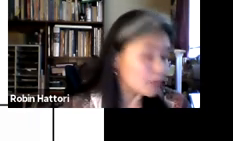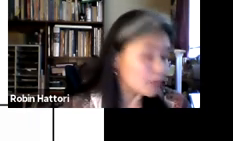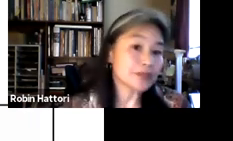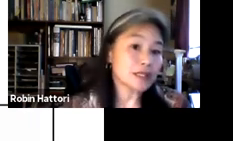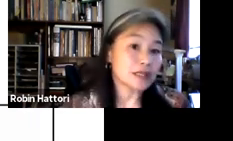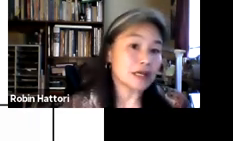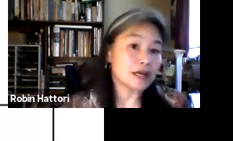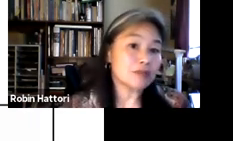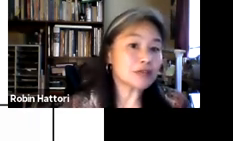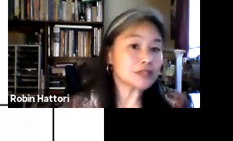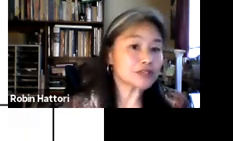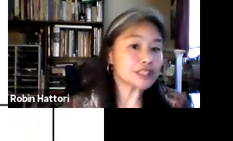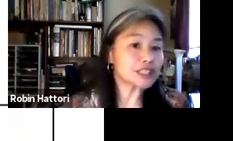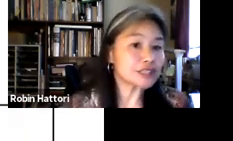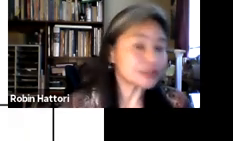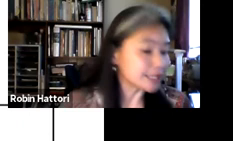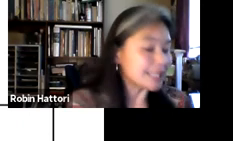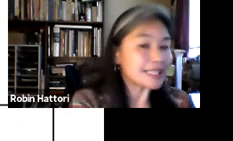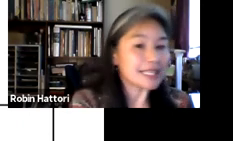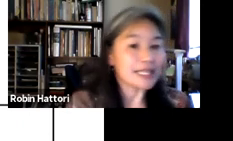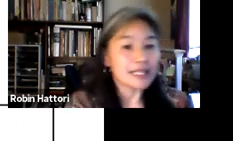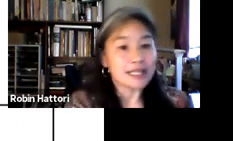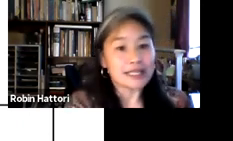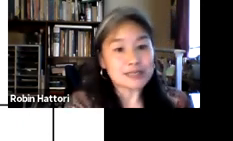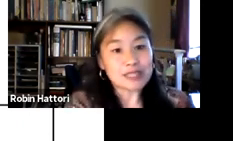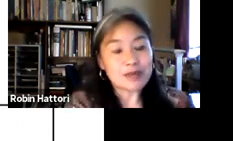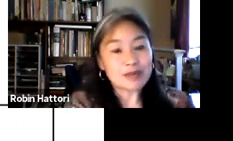was a typical picture bride situation in which when his